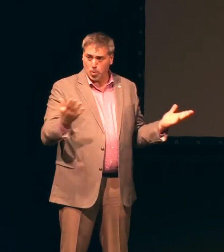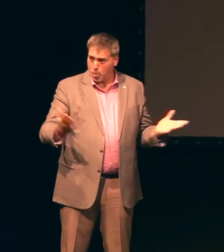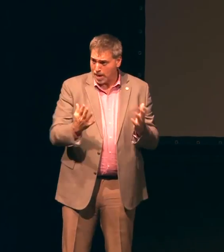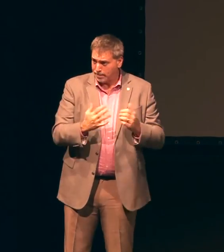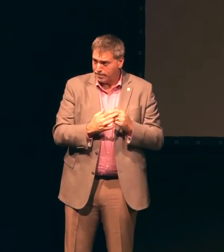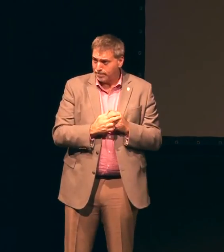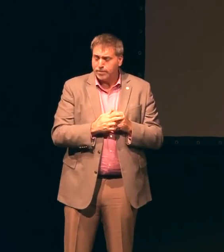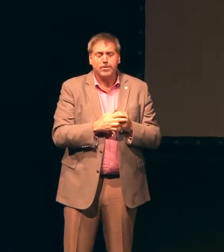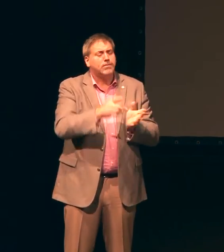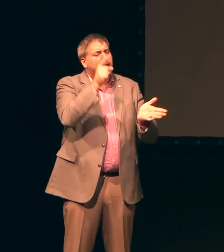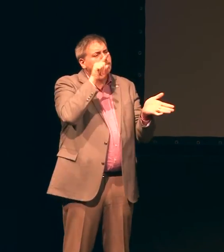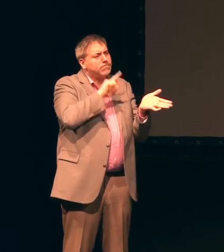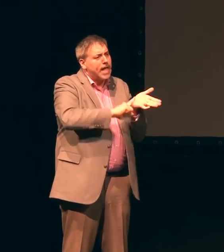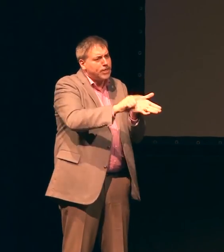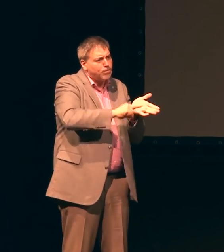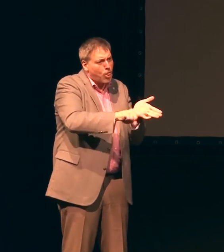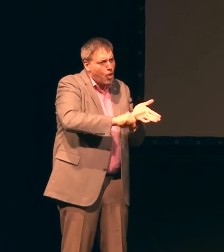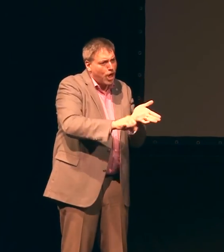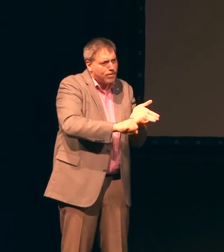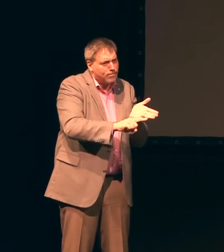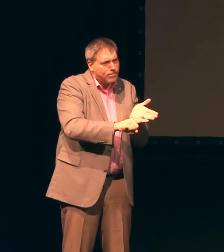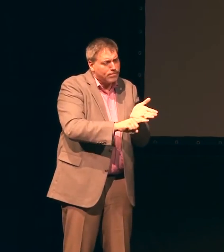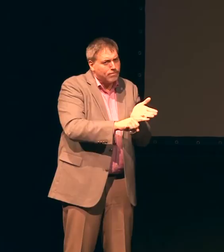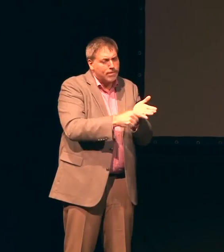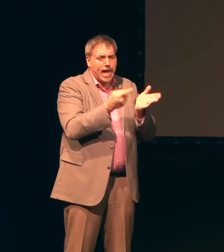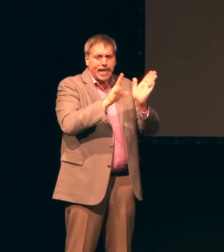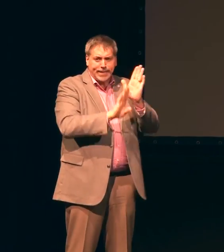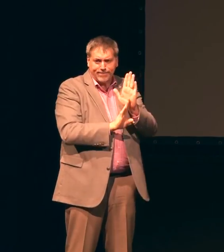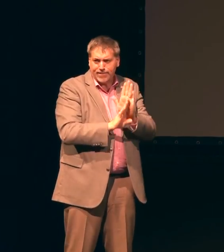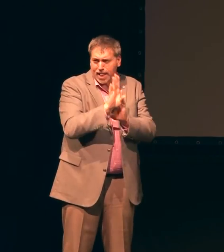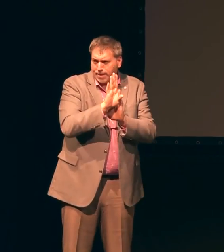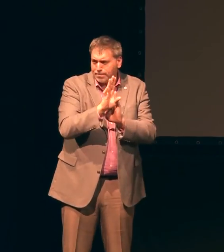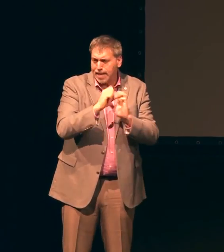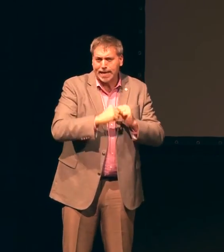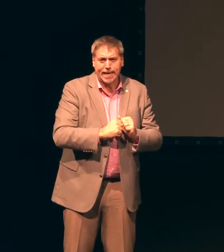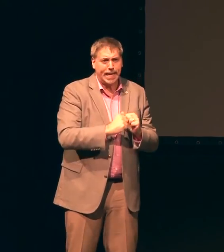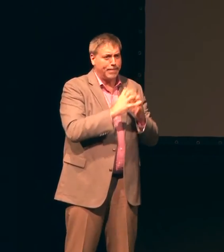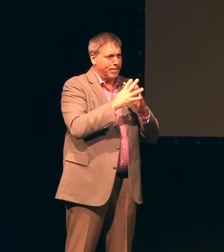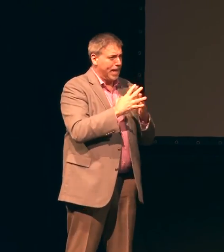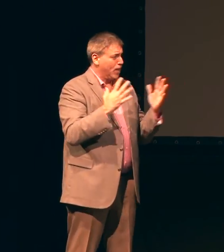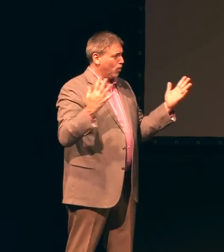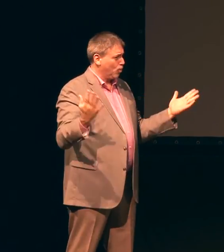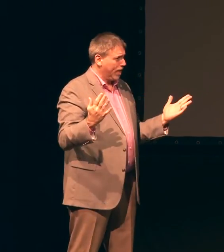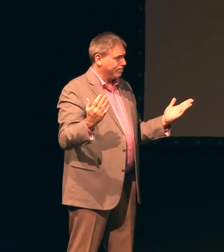my youth task force to explore and develop and